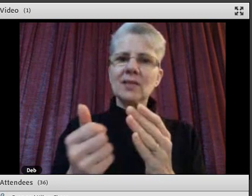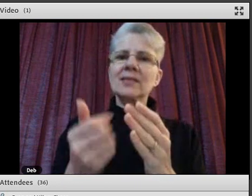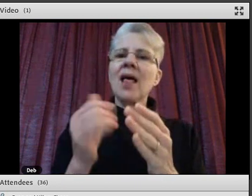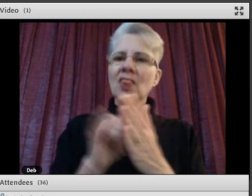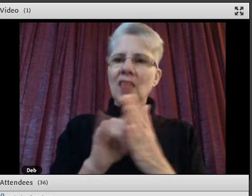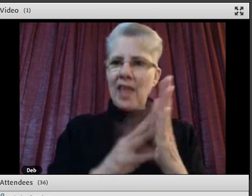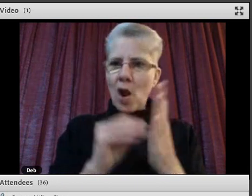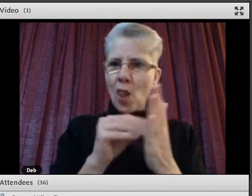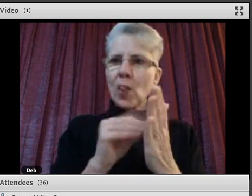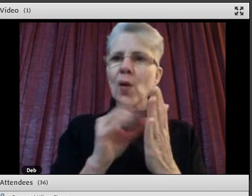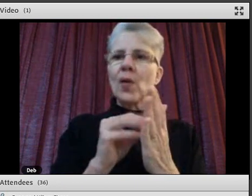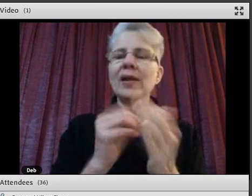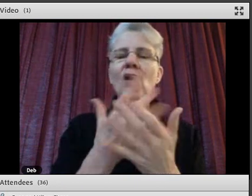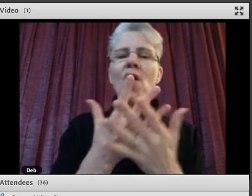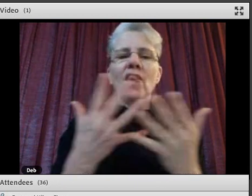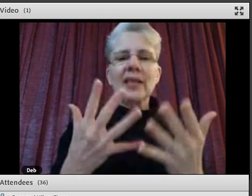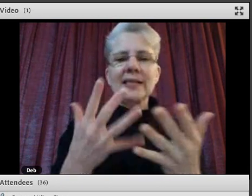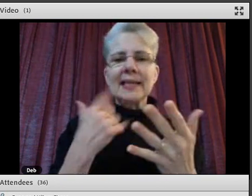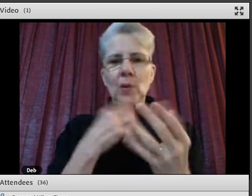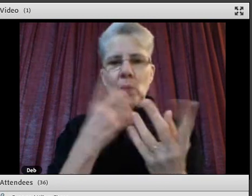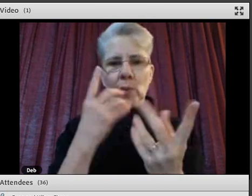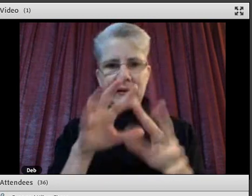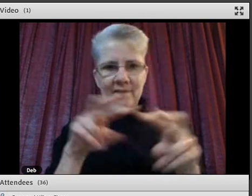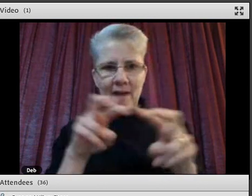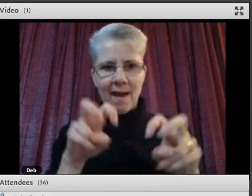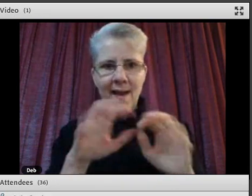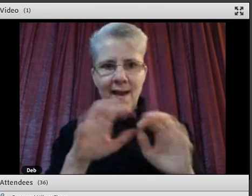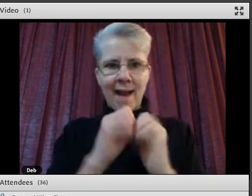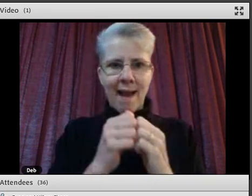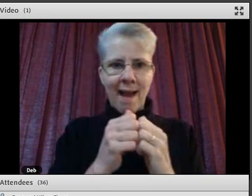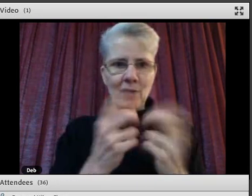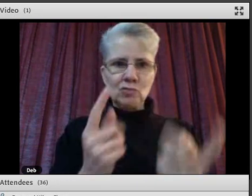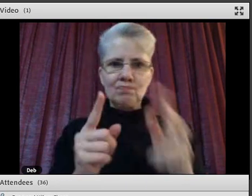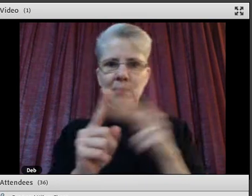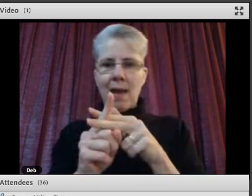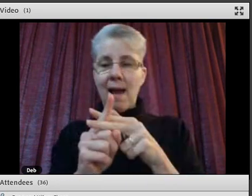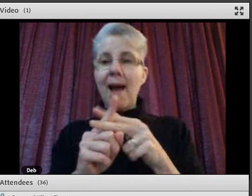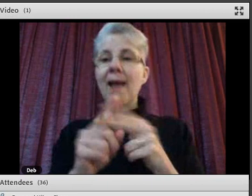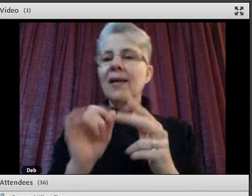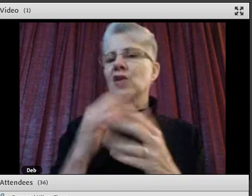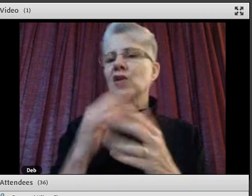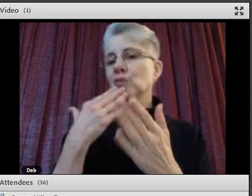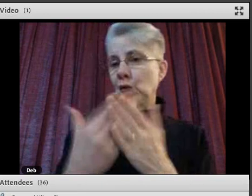All of these activities that we can find out there on any of these sites and way beyond,